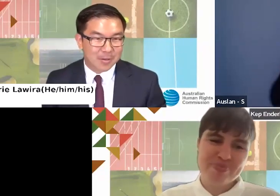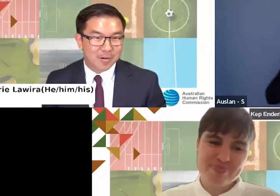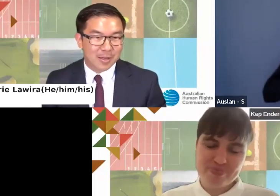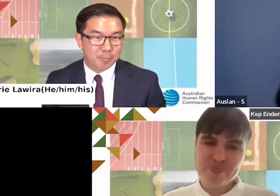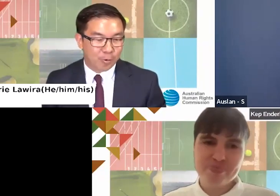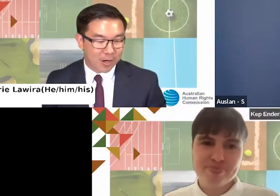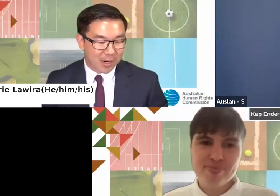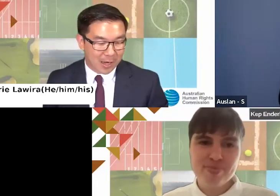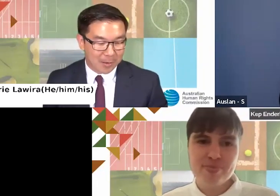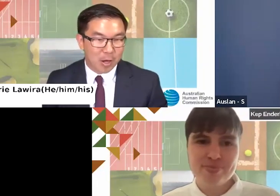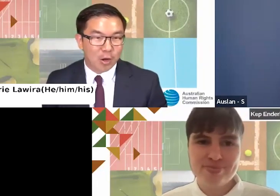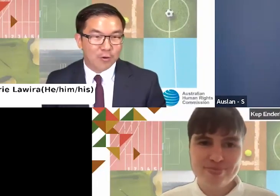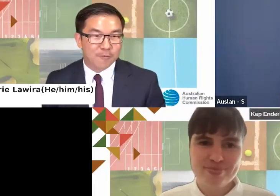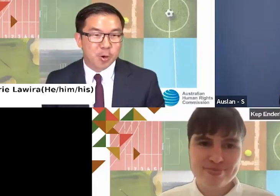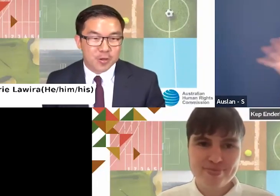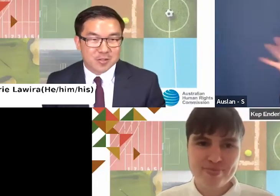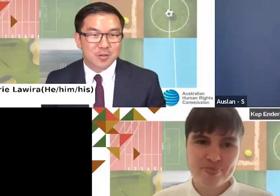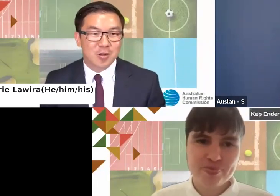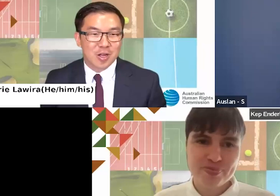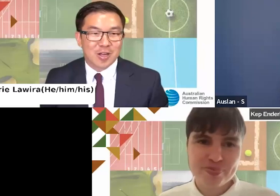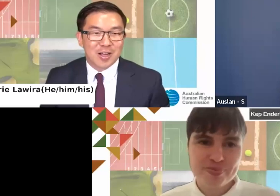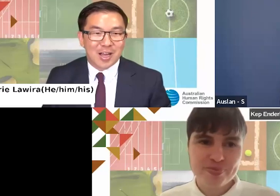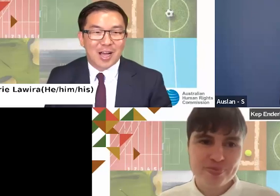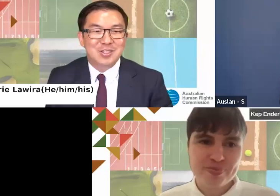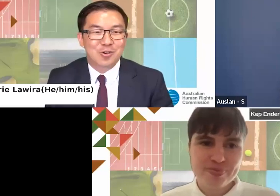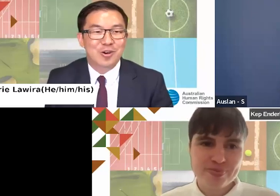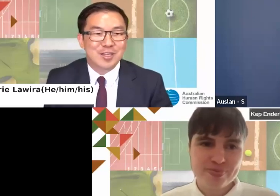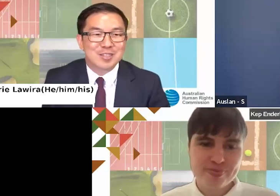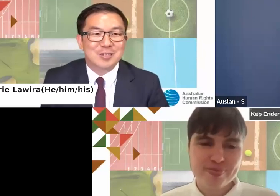You really brought a lot of personal stories